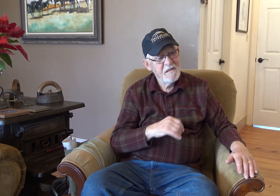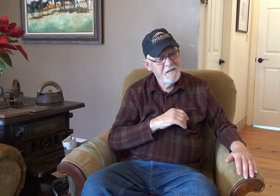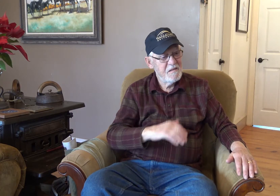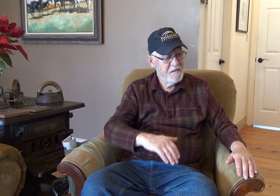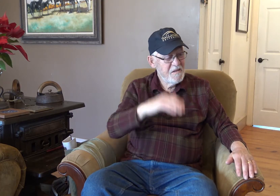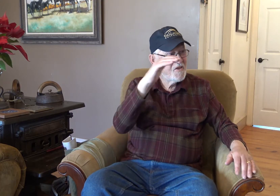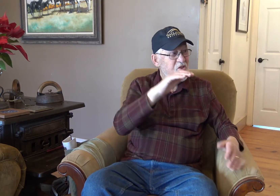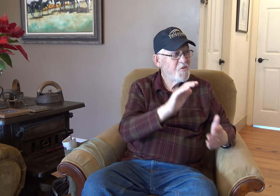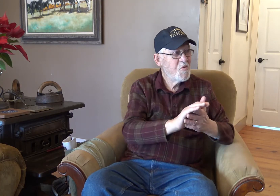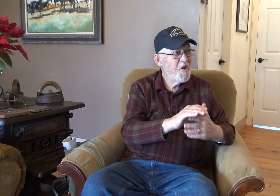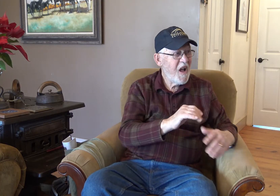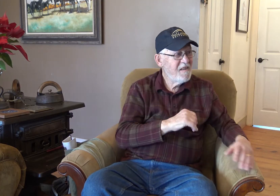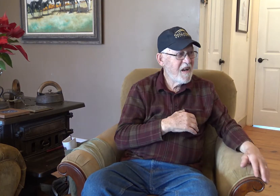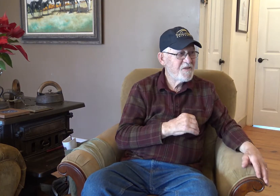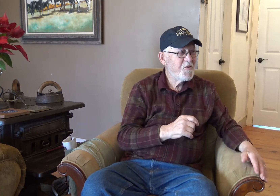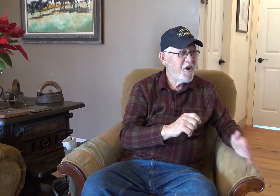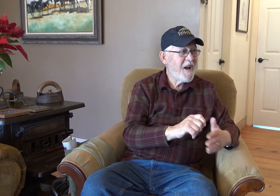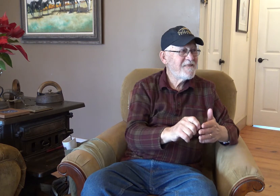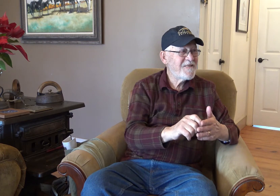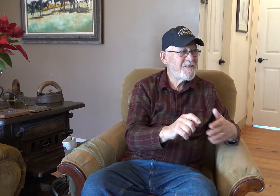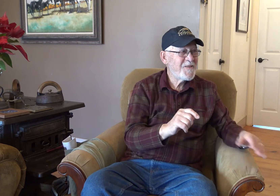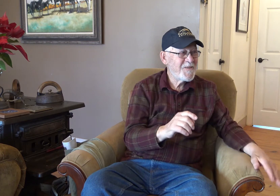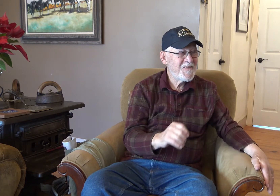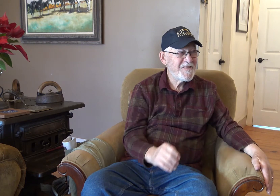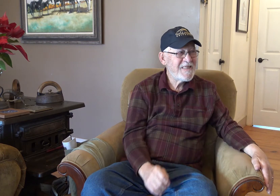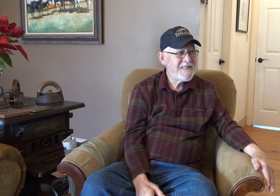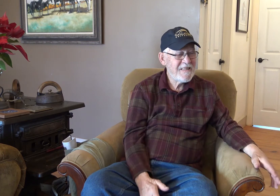Growing up in school, I liked to write.